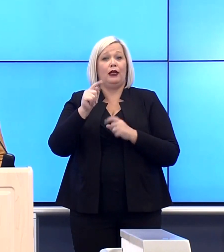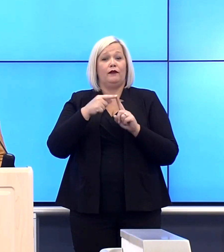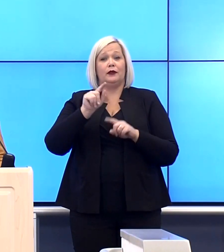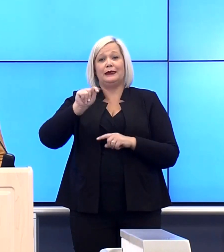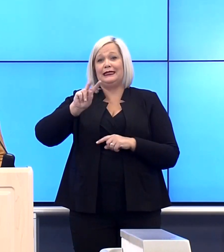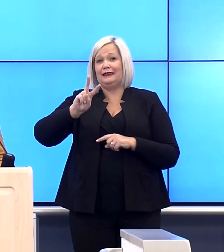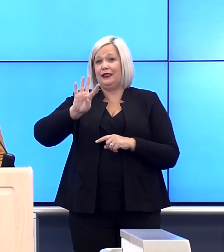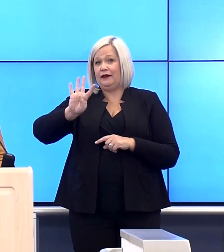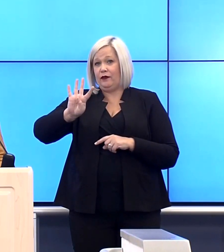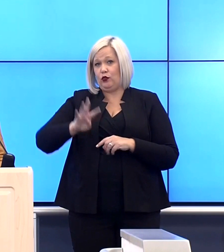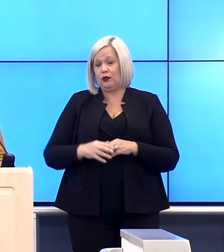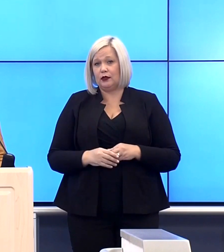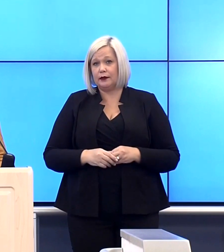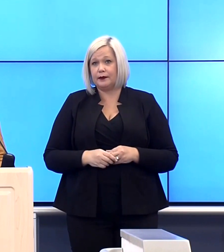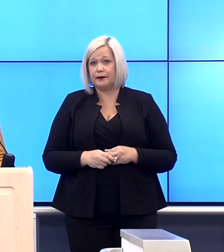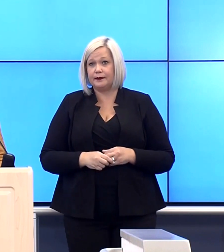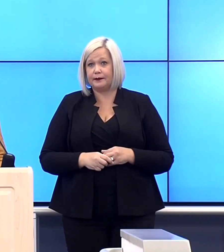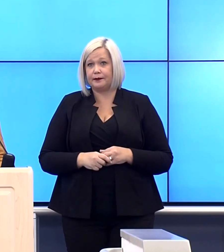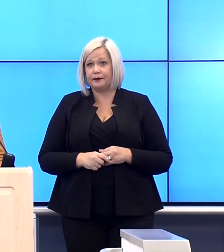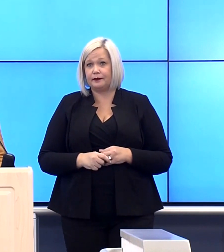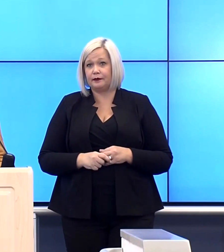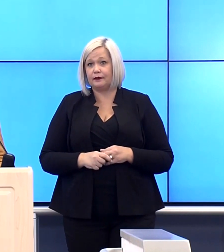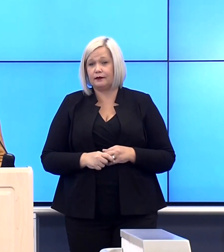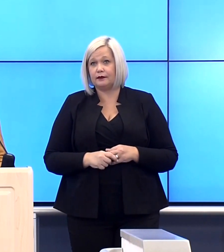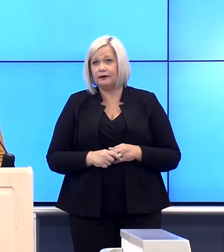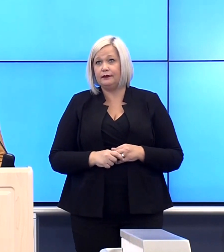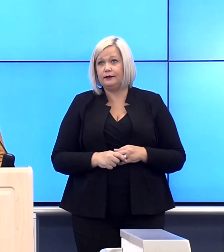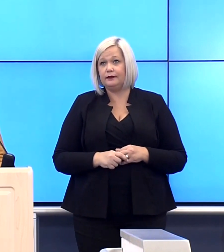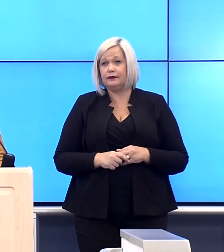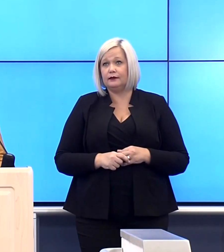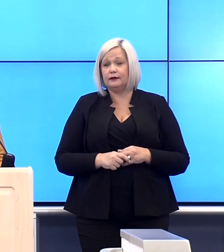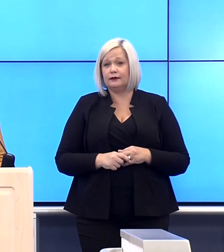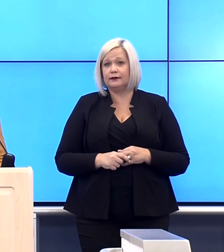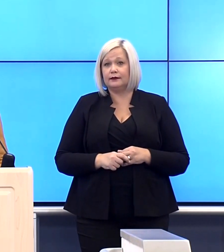SO THE NEXT QUESTION WILL COME FROM GREG WITH TV 4.